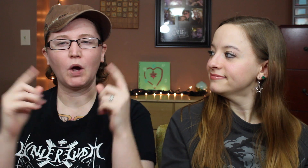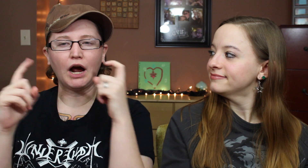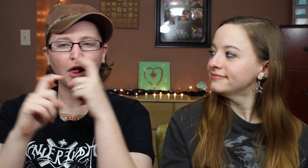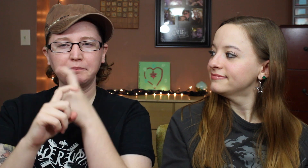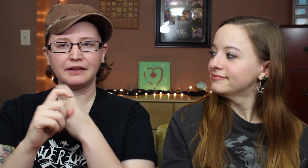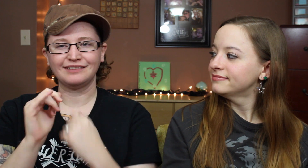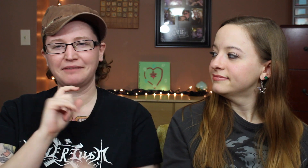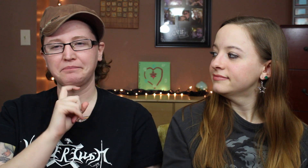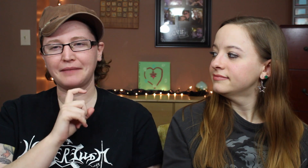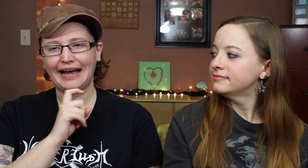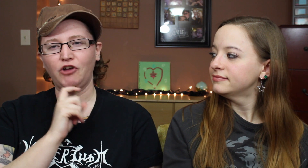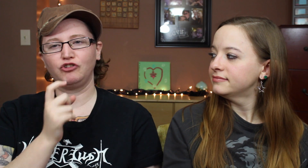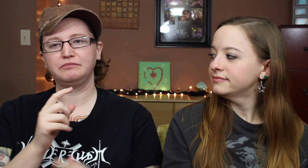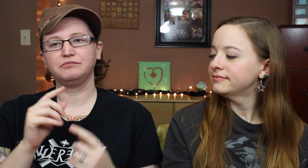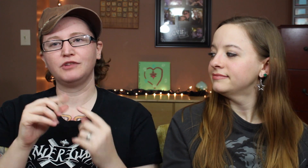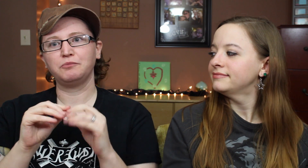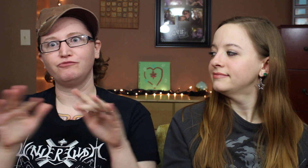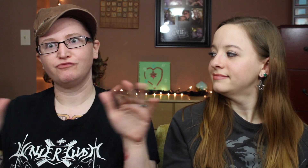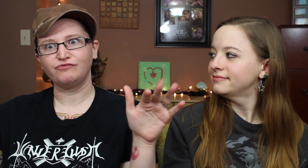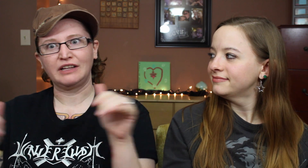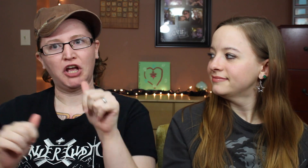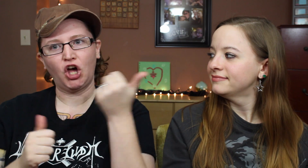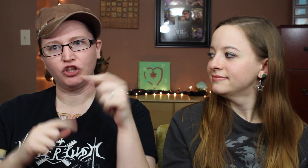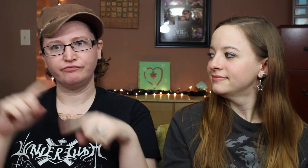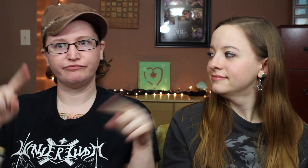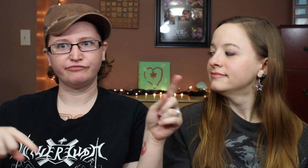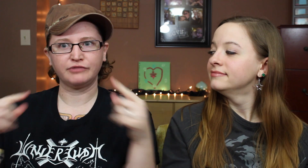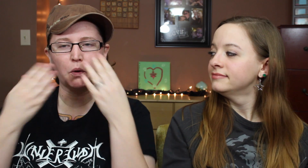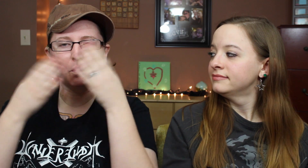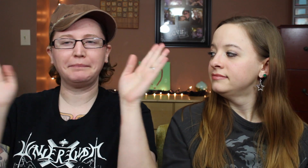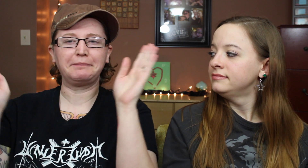Then I kinda got into more complicated music like metal